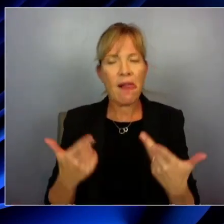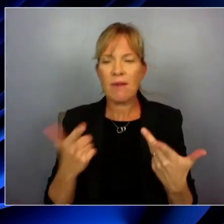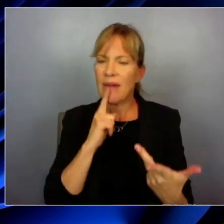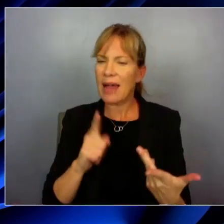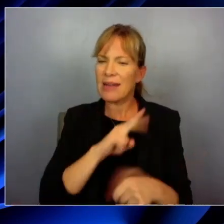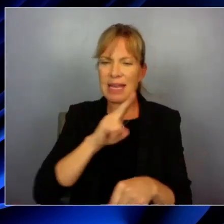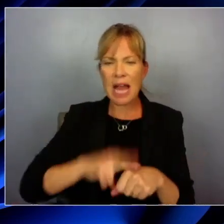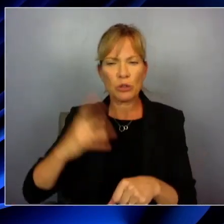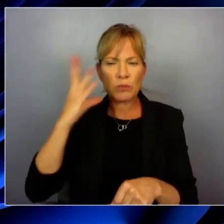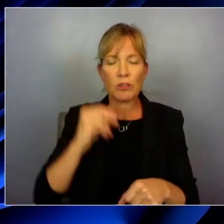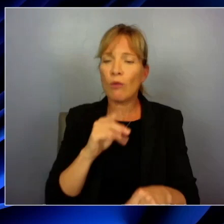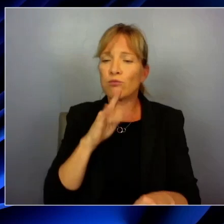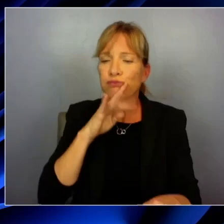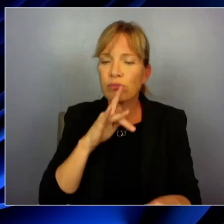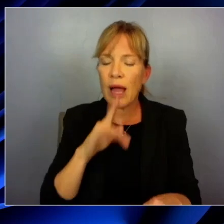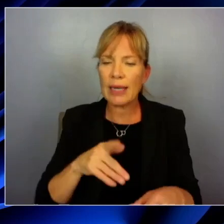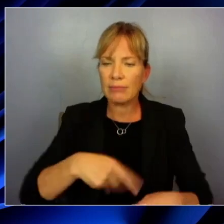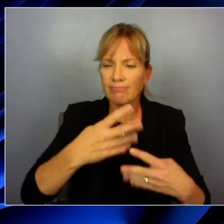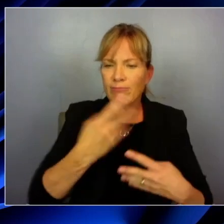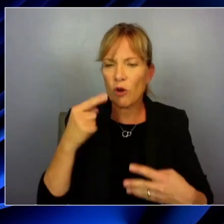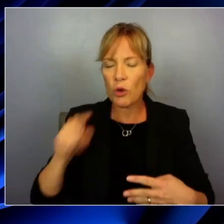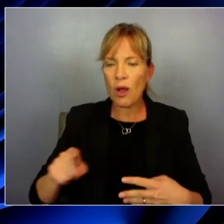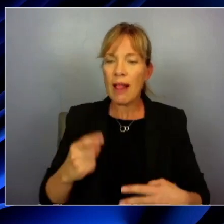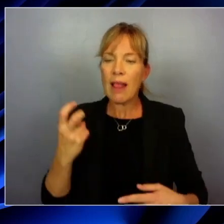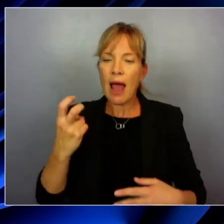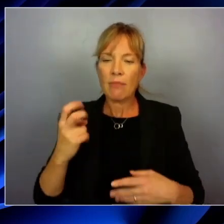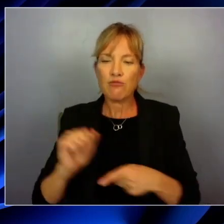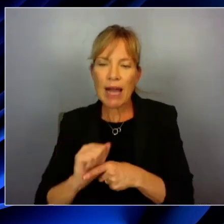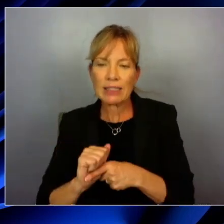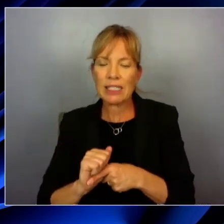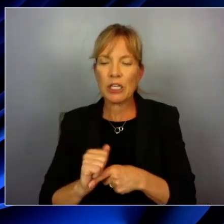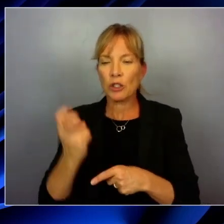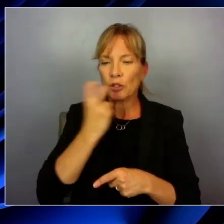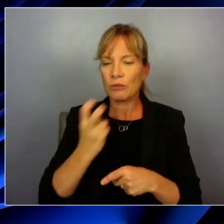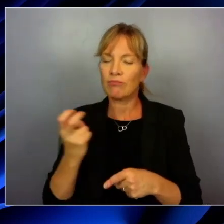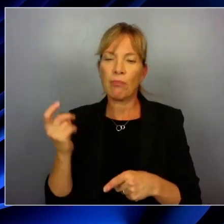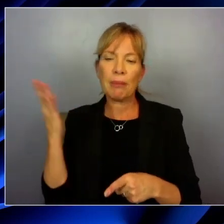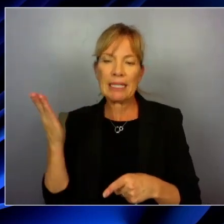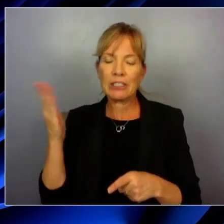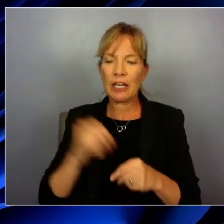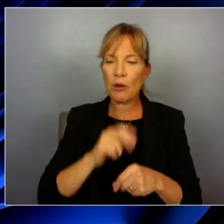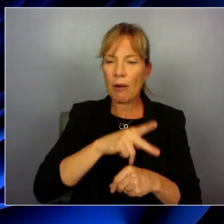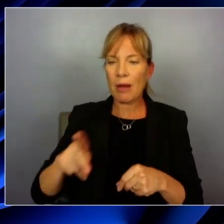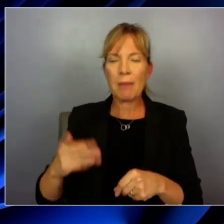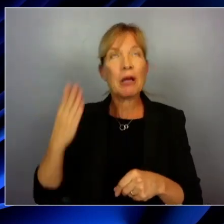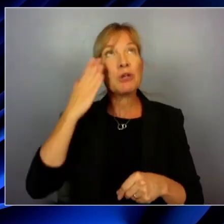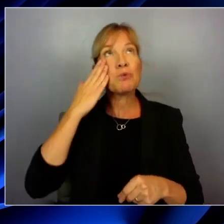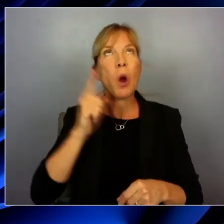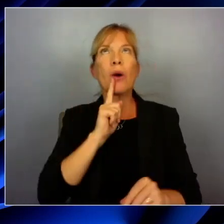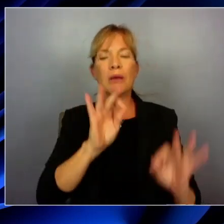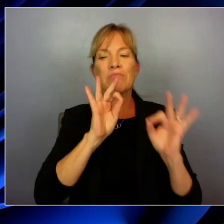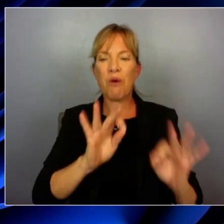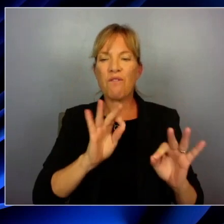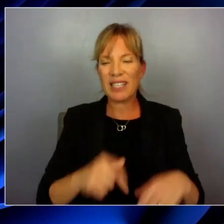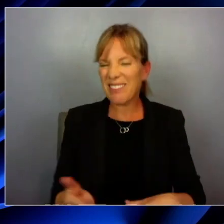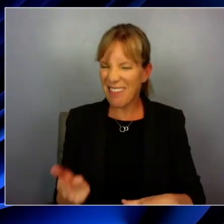practicing your speech in your PowerPoint slides and knowing that it's going to be nicely presented. That's going to be a huge step forward.